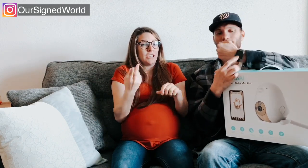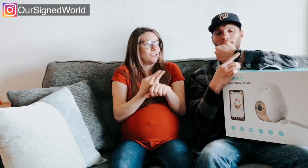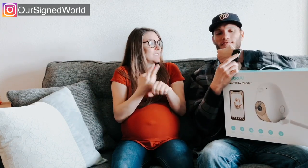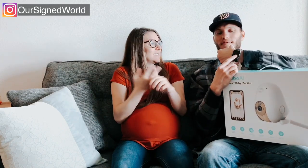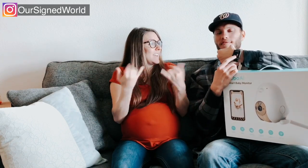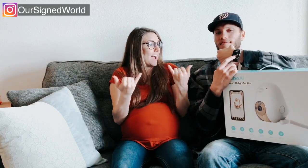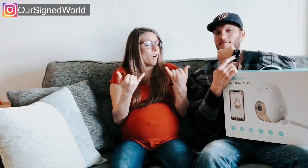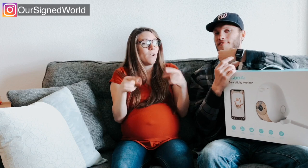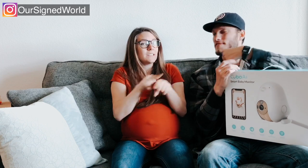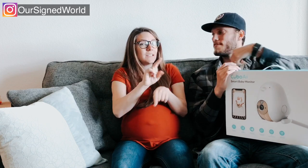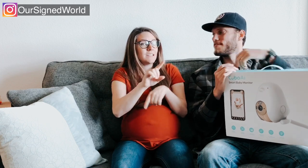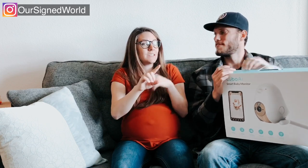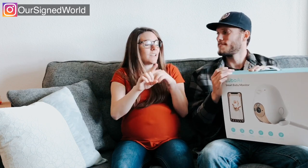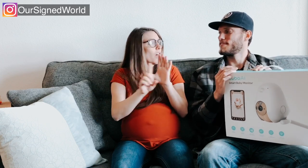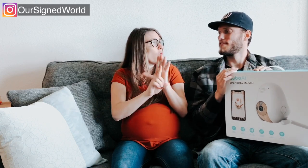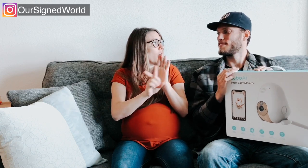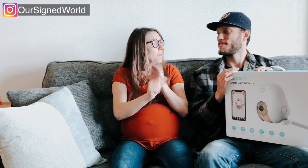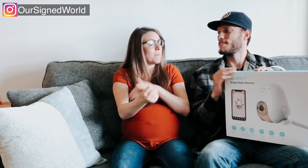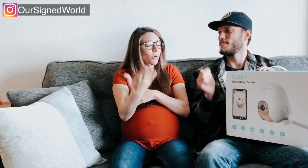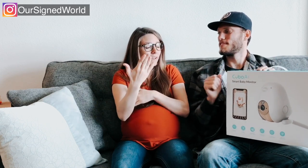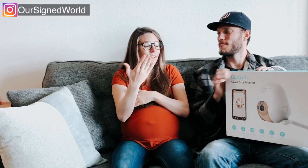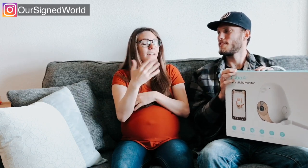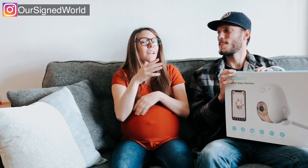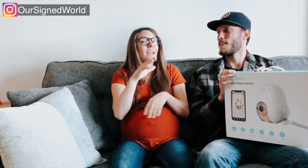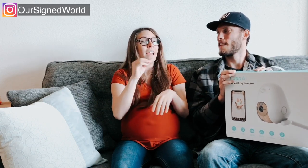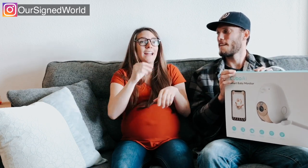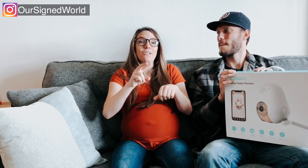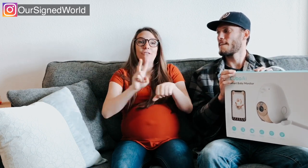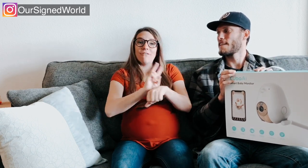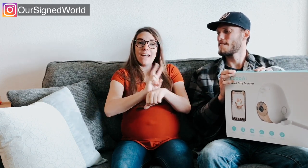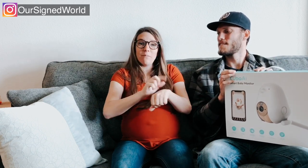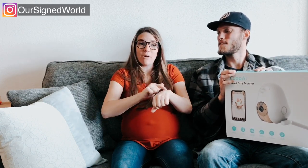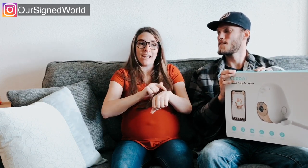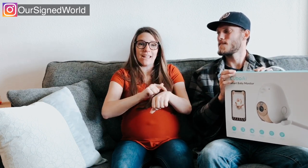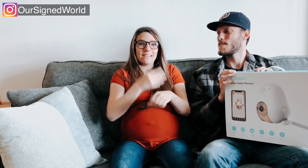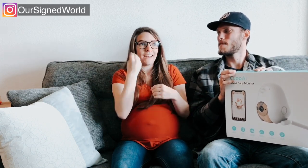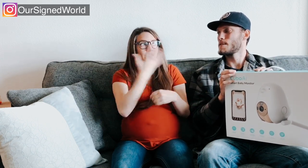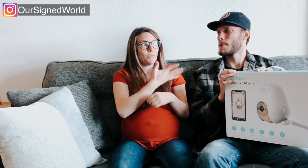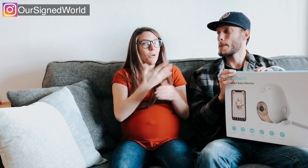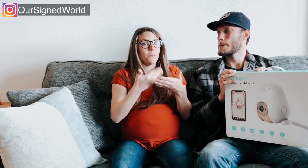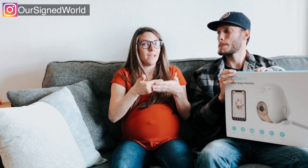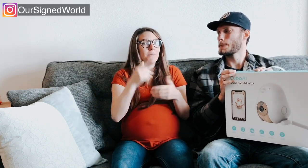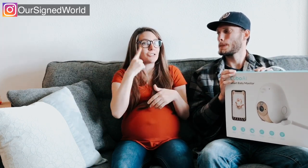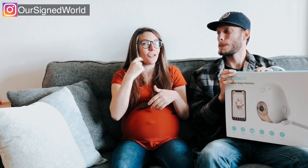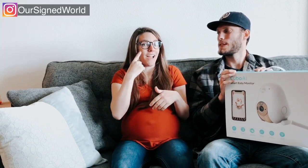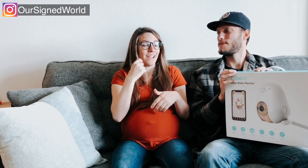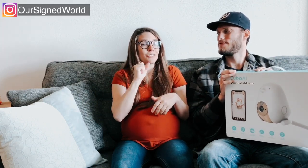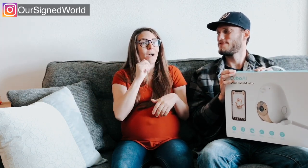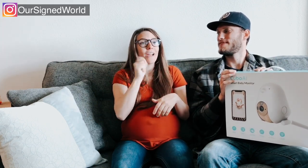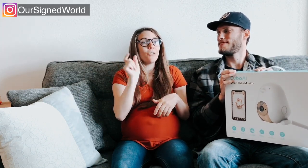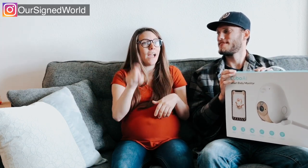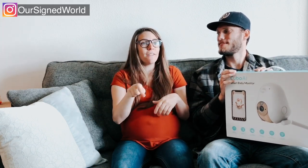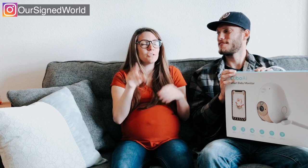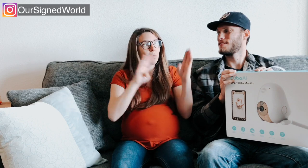which he uses now as his alarm in the morning, and it will vibrate, letting him know the baby is crying, so